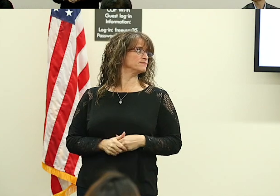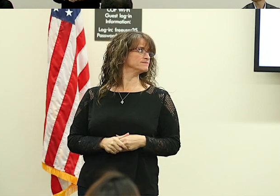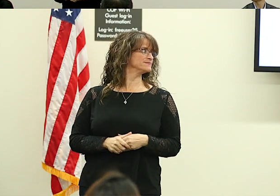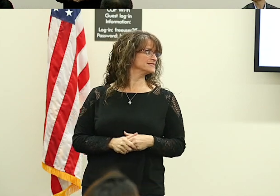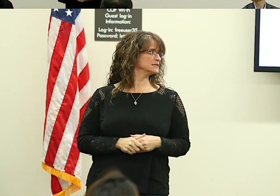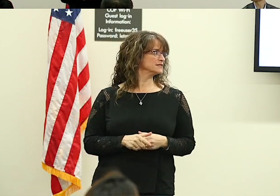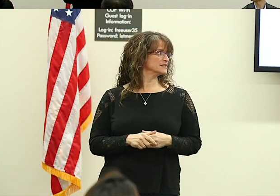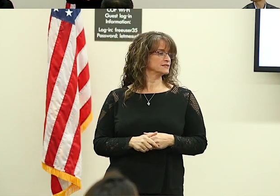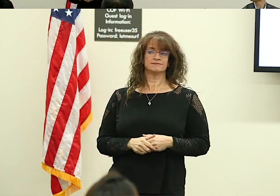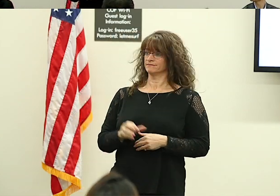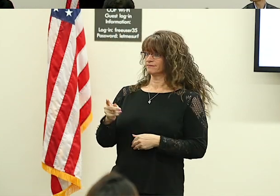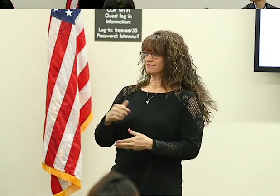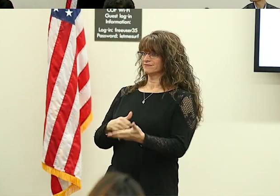[Attendee Through Translator] Question. Okay.